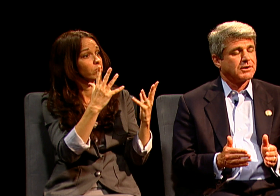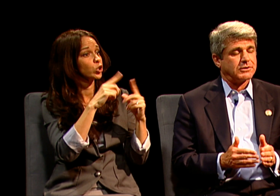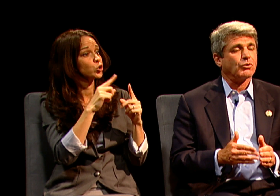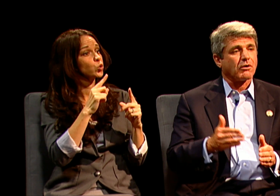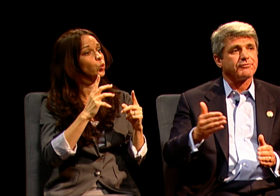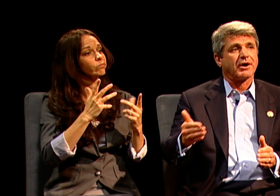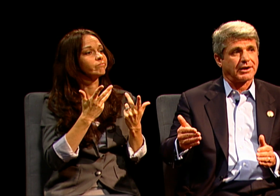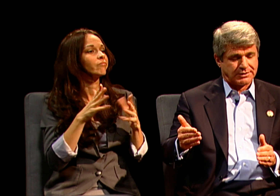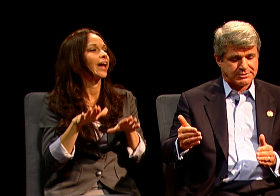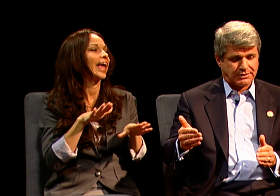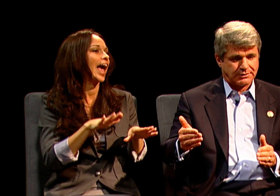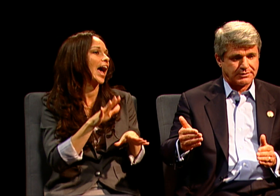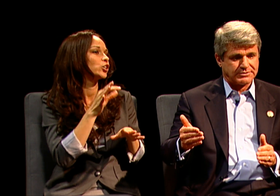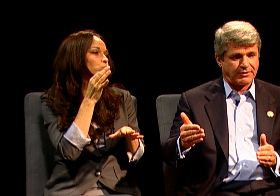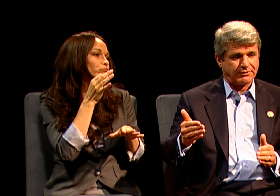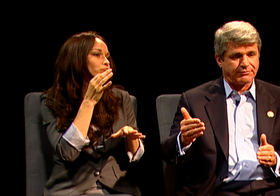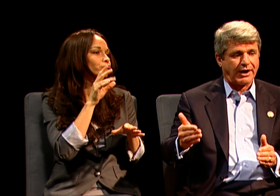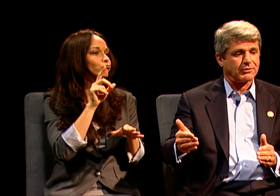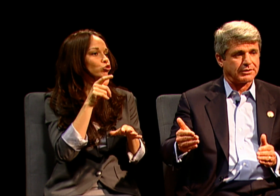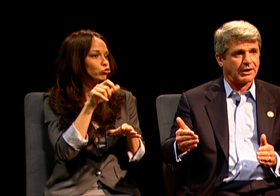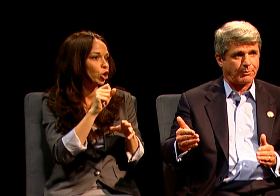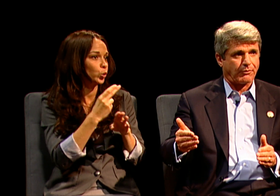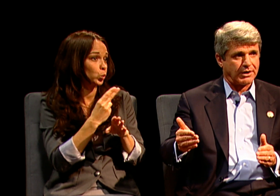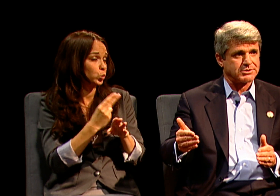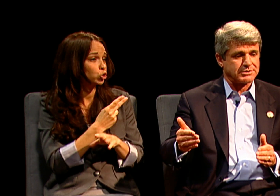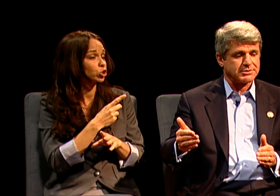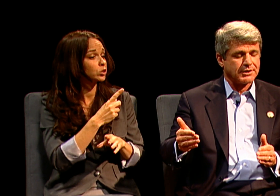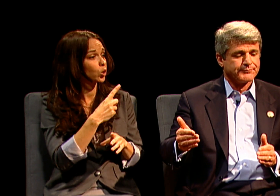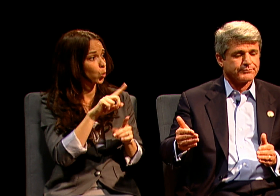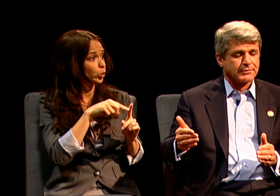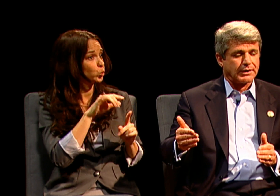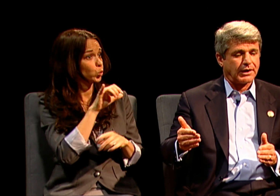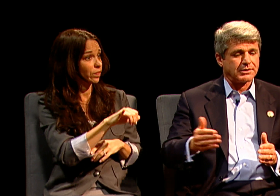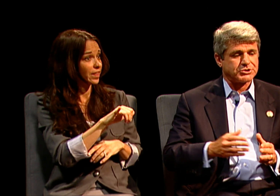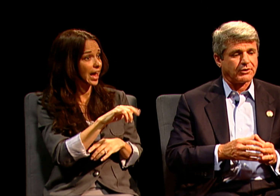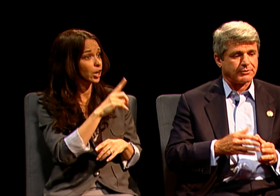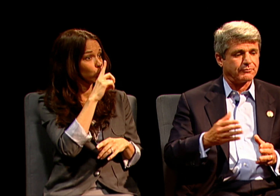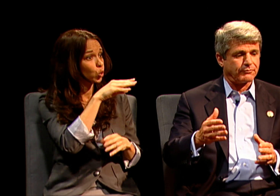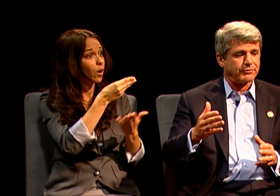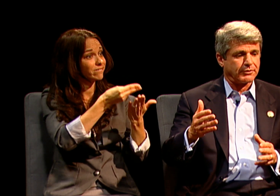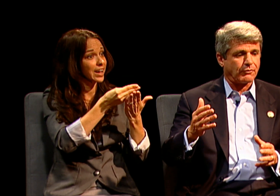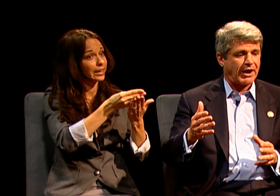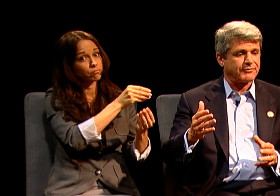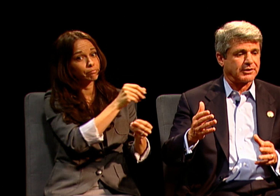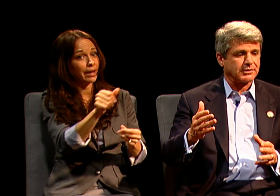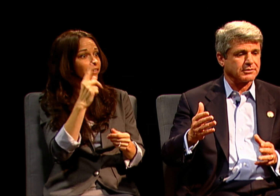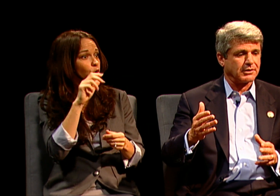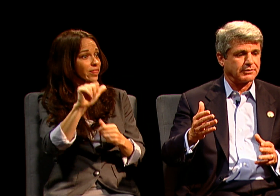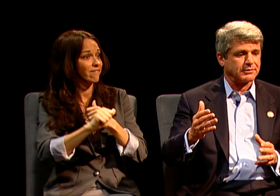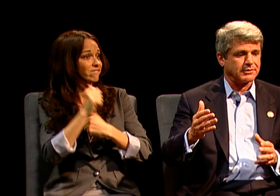YOU ARE FINANCING THESE VERY VIOLENT OPERATIONS. AND SHOW THEM THE GRAPHIC--